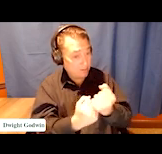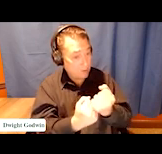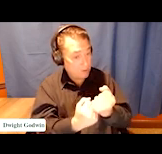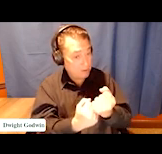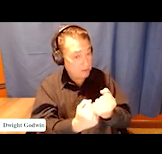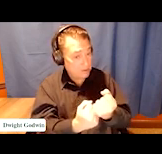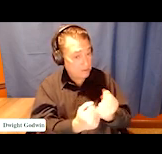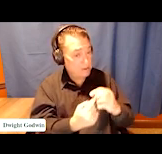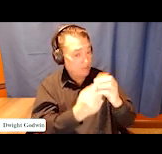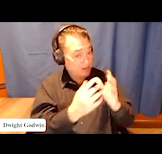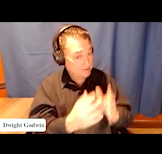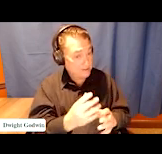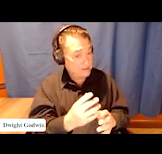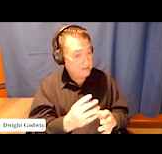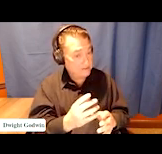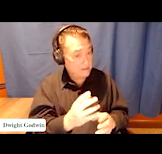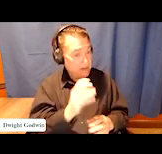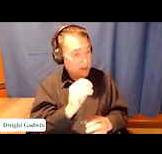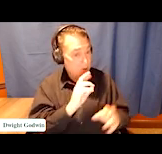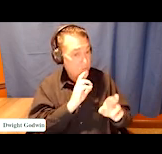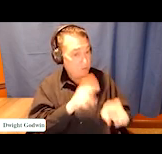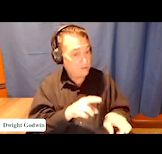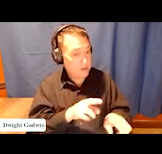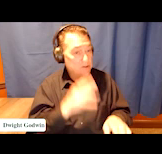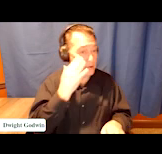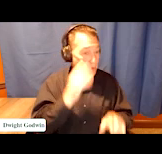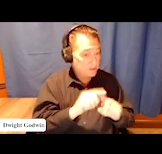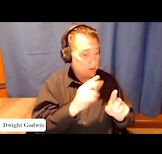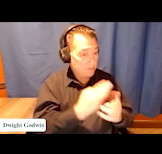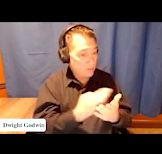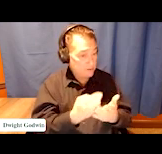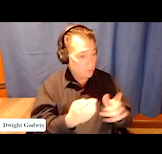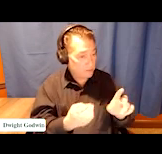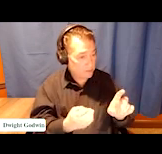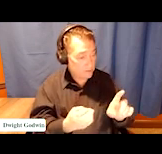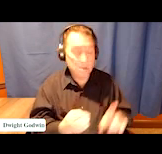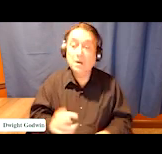just knowing different resources? [Jordan] Yeah, that's kind of how people with IDD